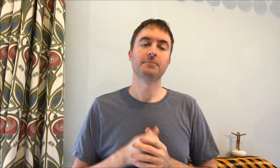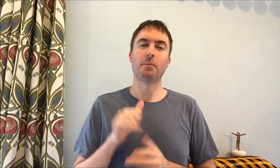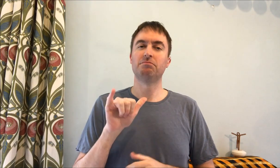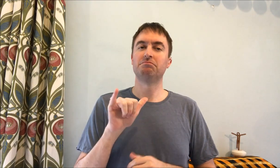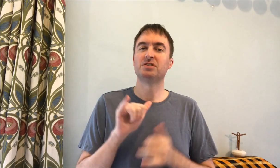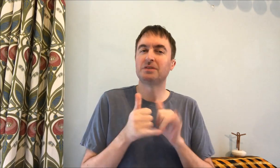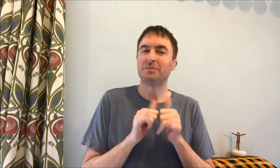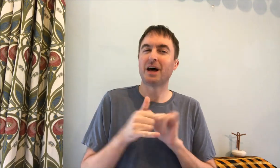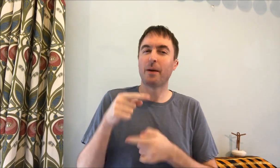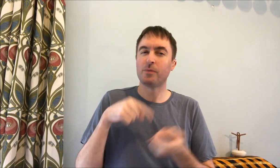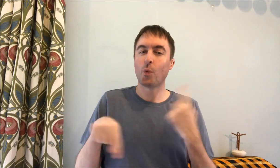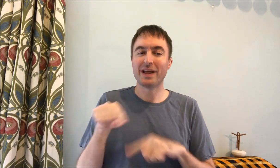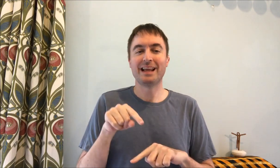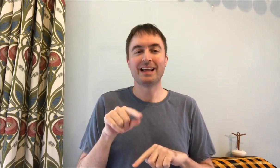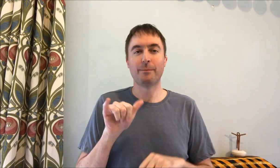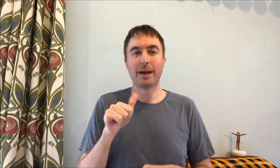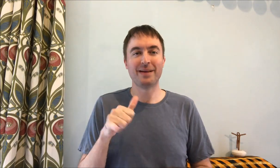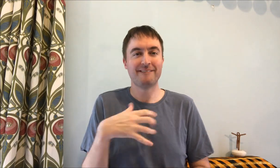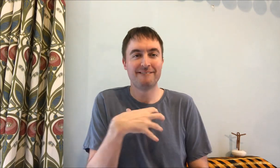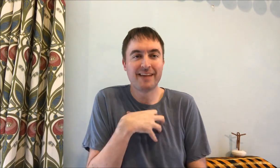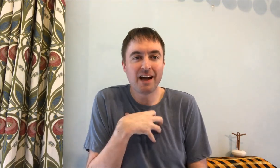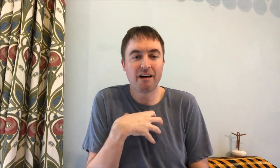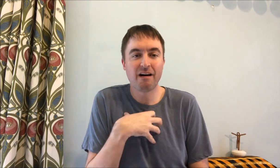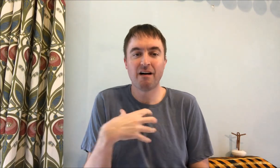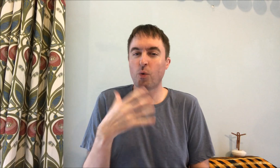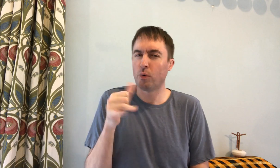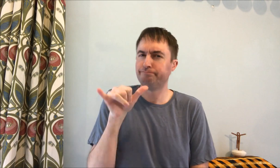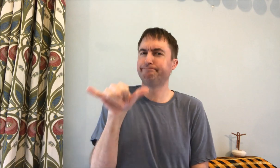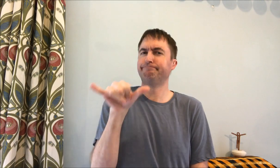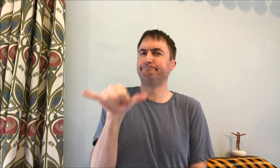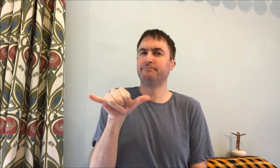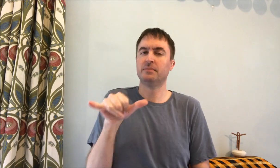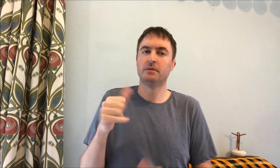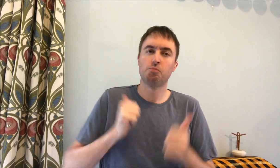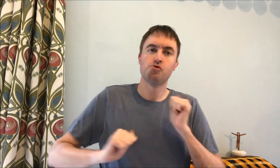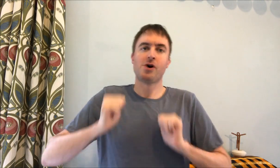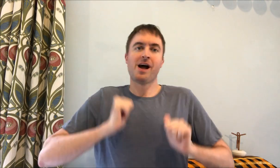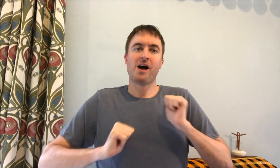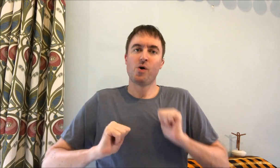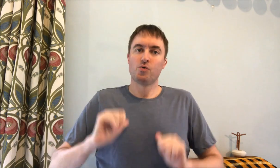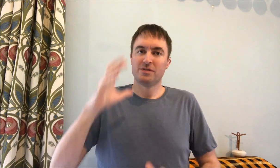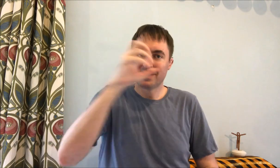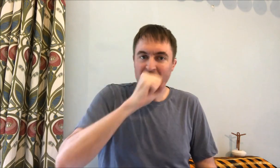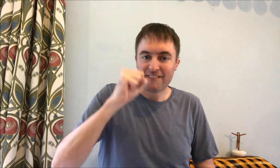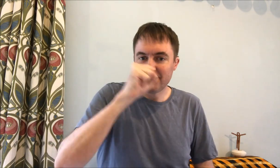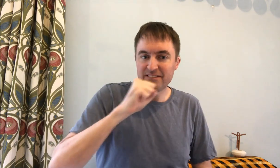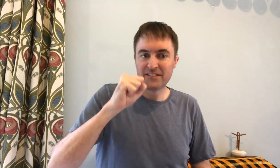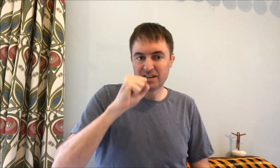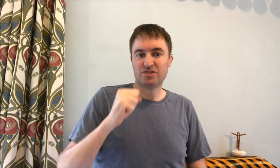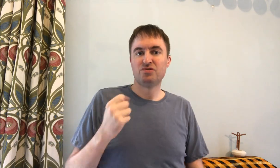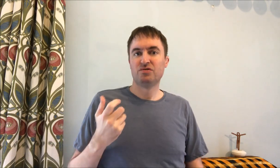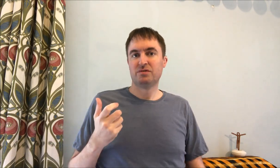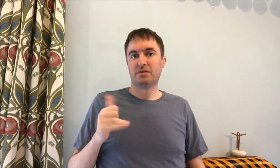Sometimes, when we are fearful or suspicious, or when are proud or selfish,